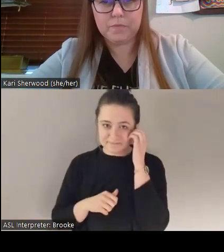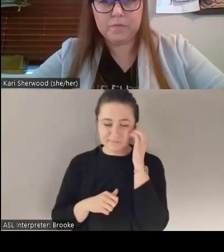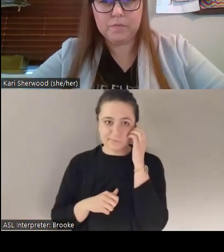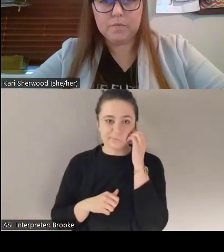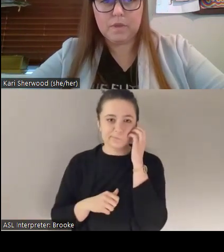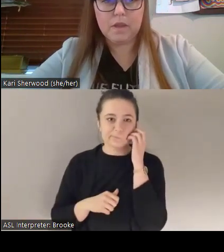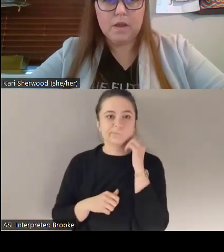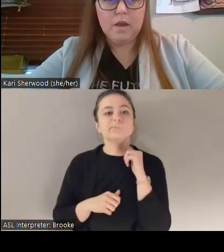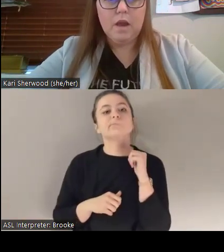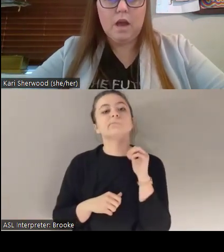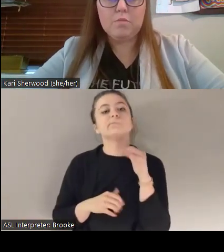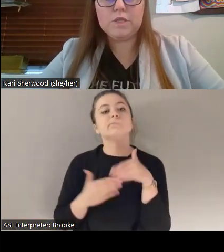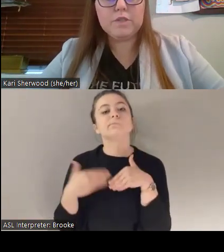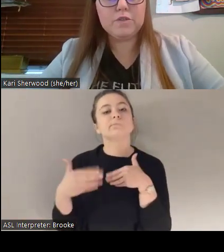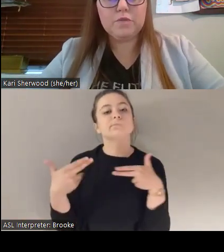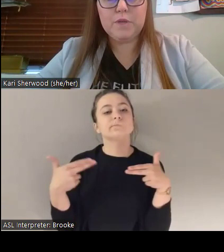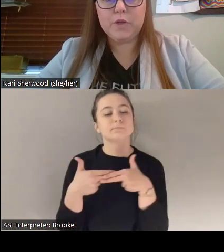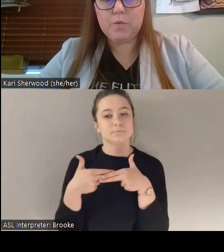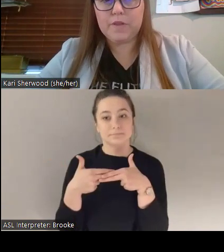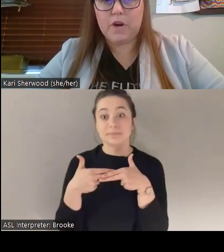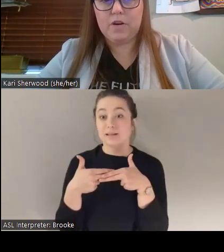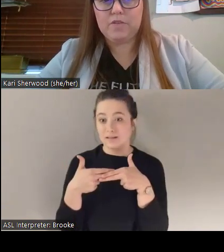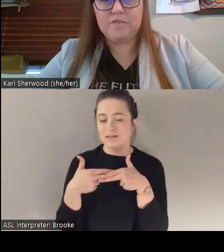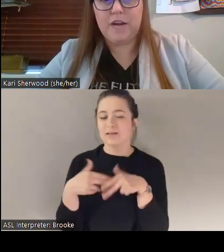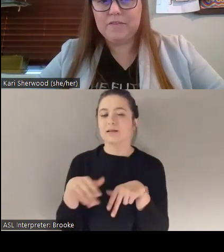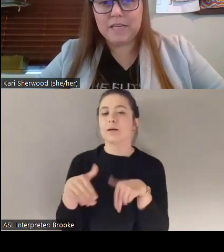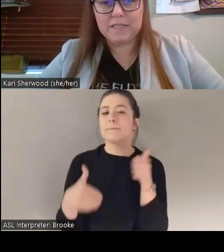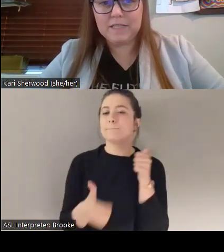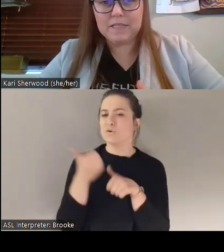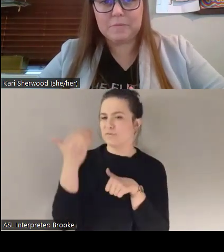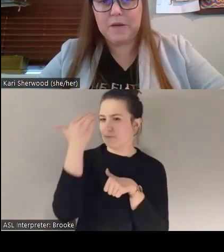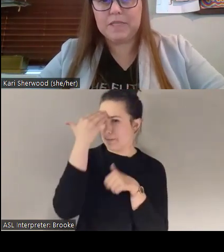Most of us are familiar with our five senses, smell,